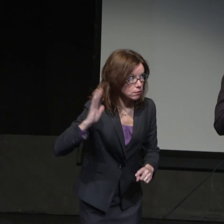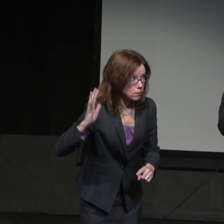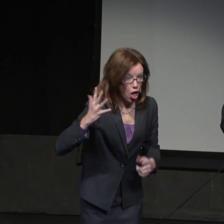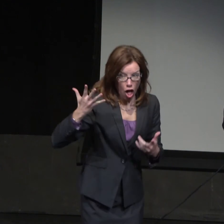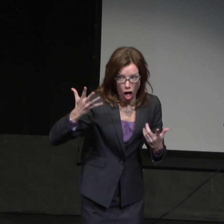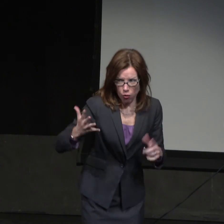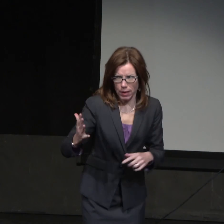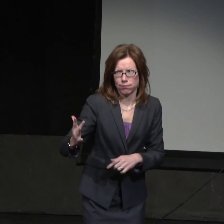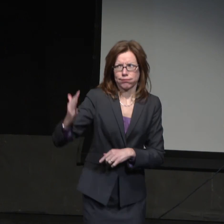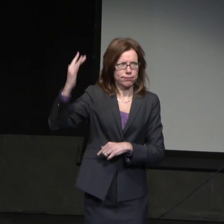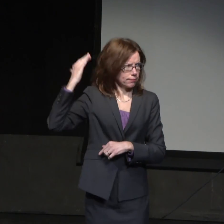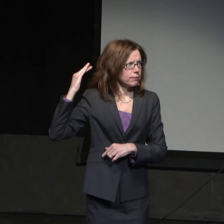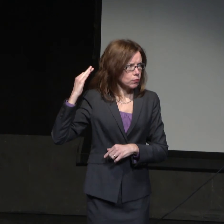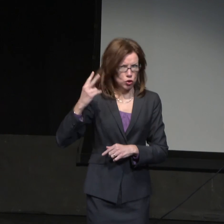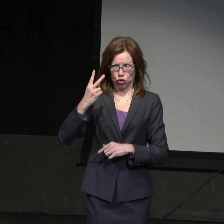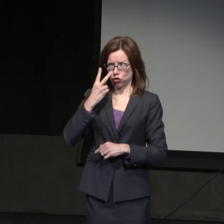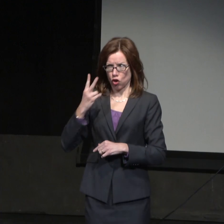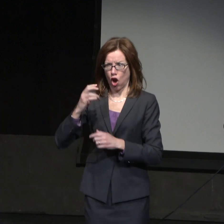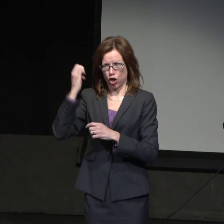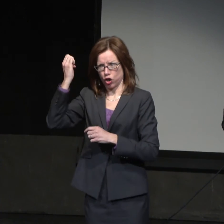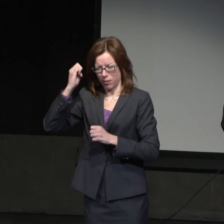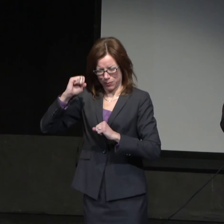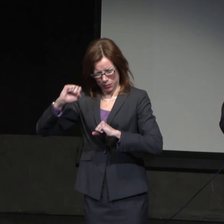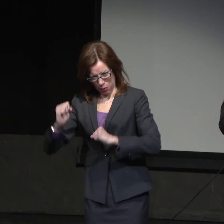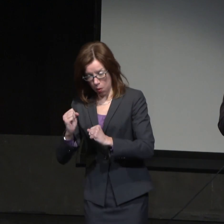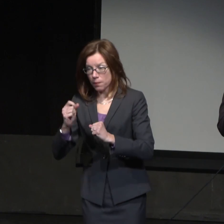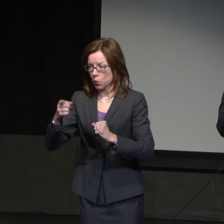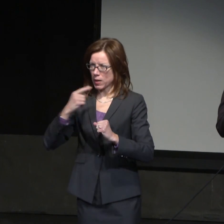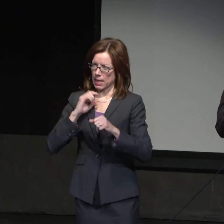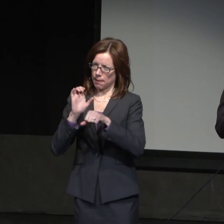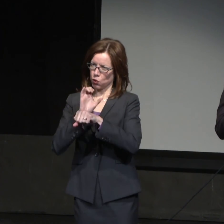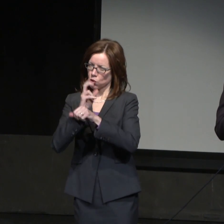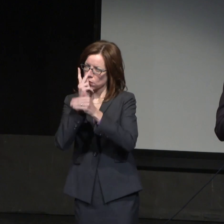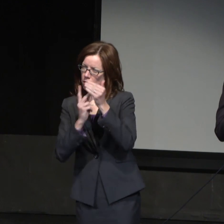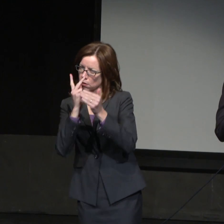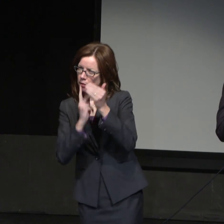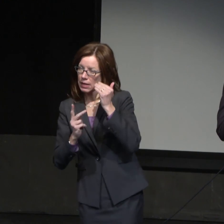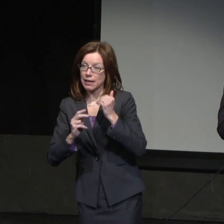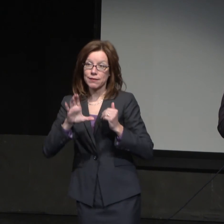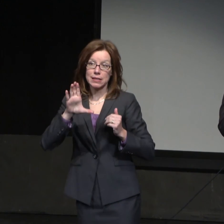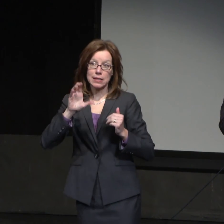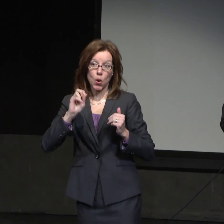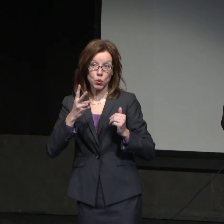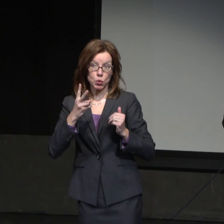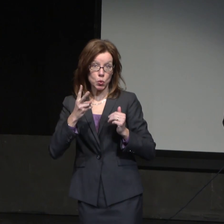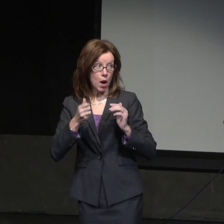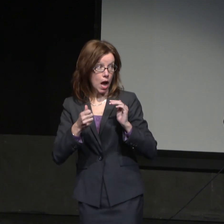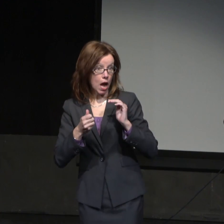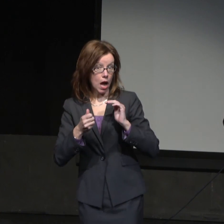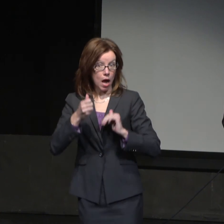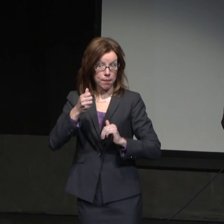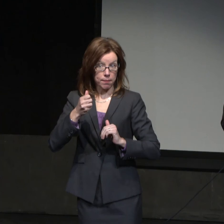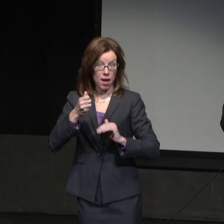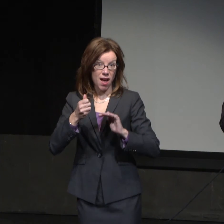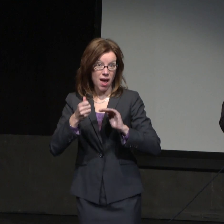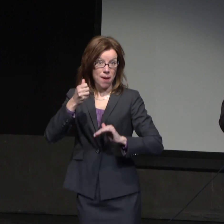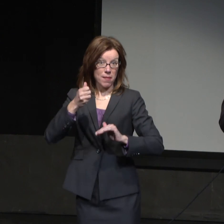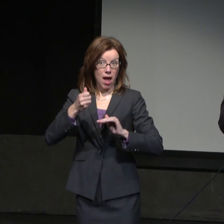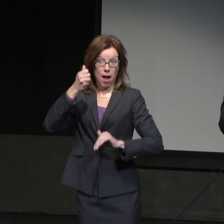There are computer models which say if you increase CO2 three times, that current will stop.